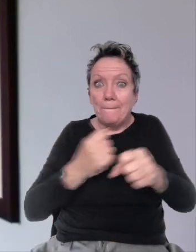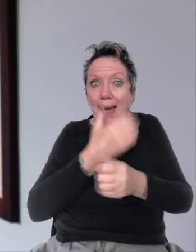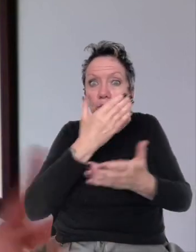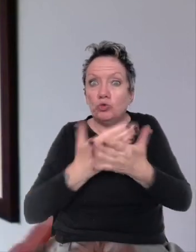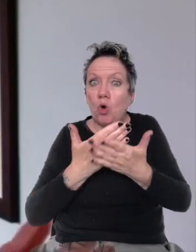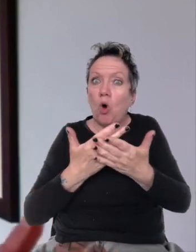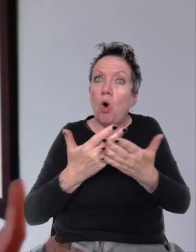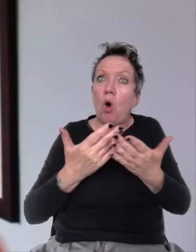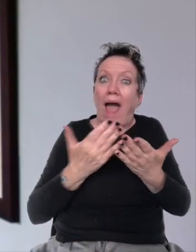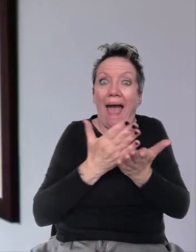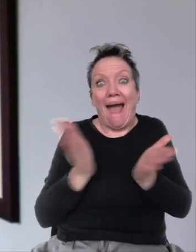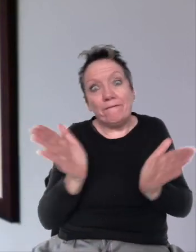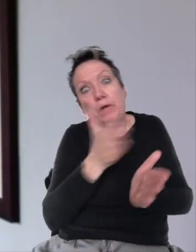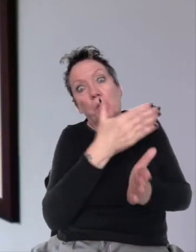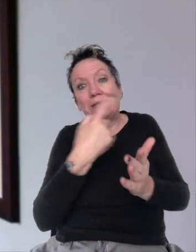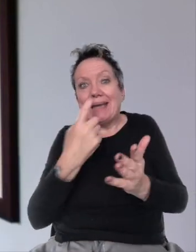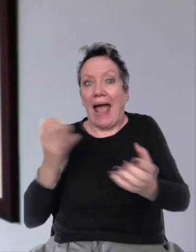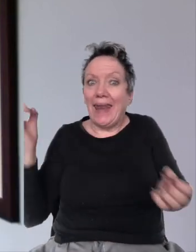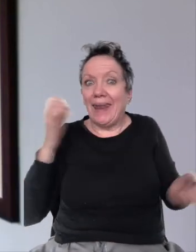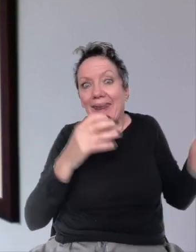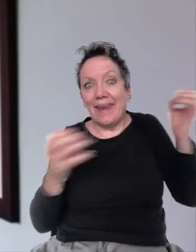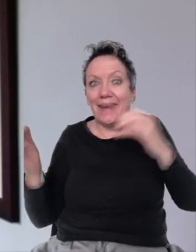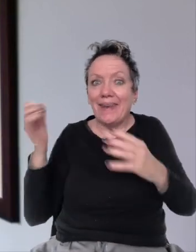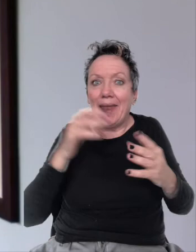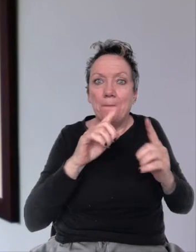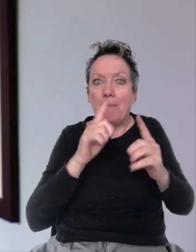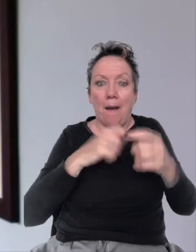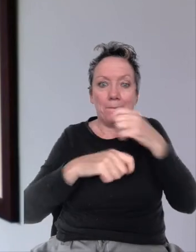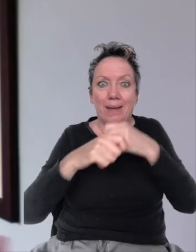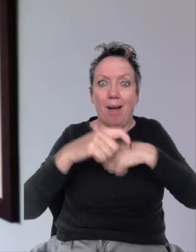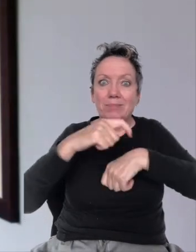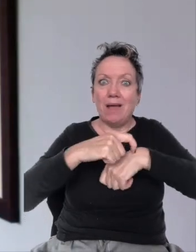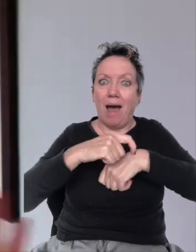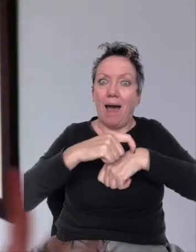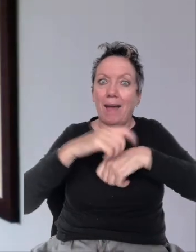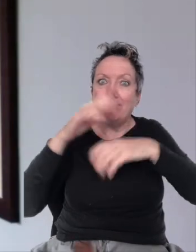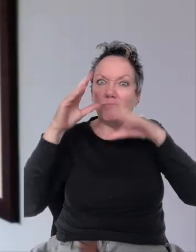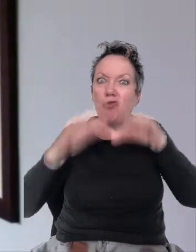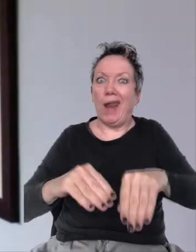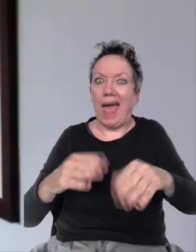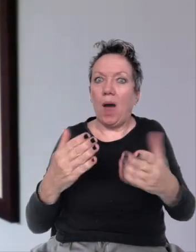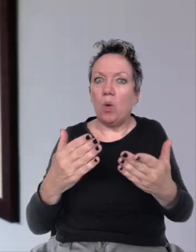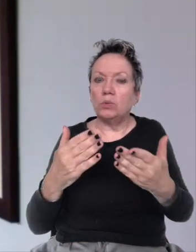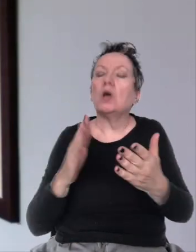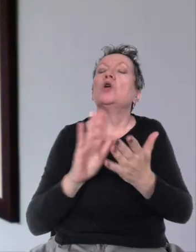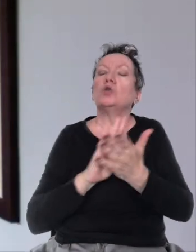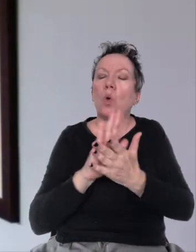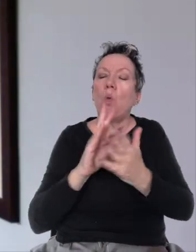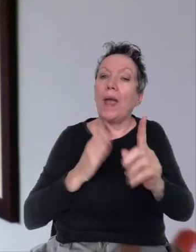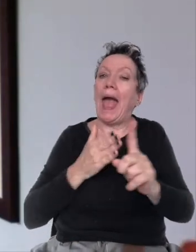But then we run out of time to really get deep into the conversations we want to have. So the next event really plans to take it slow and.